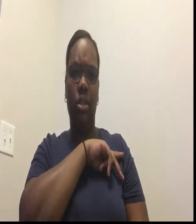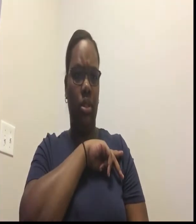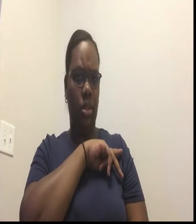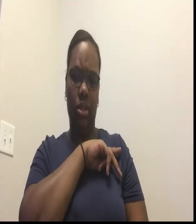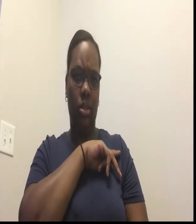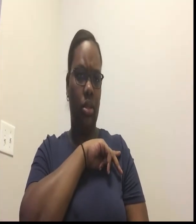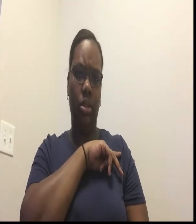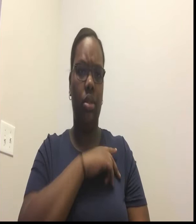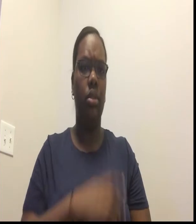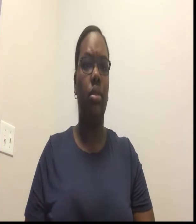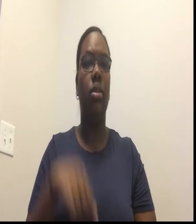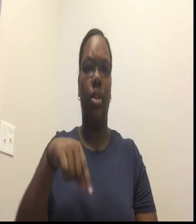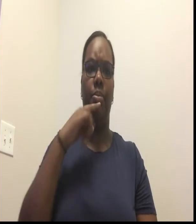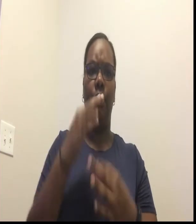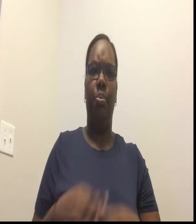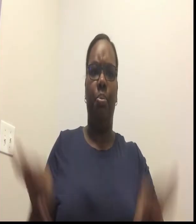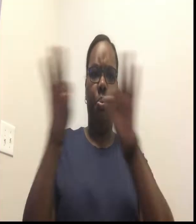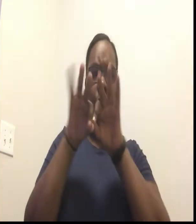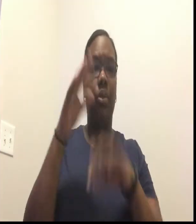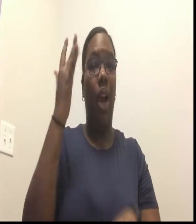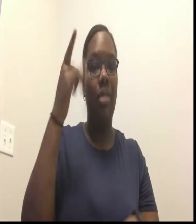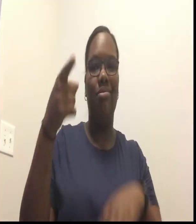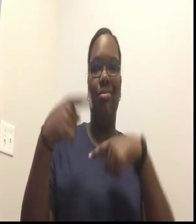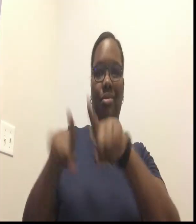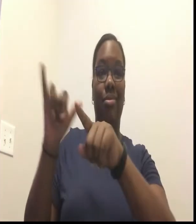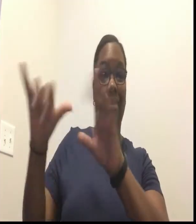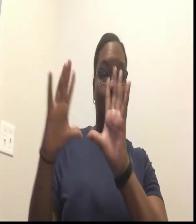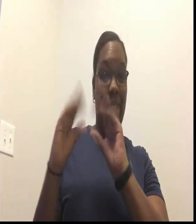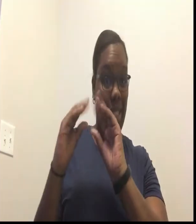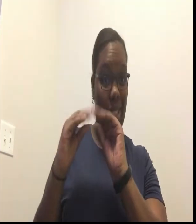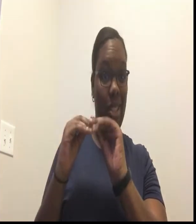issues and not personalities, and this is important because during these meetings